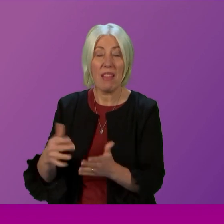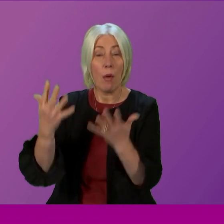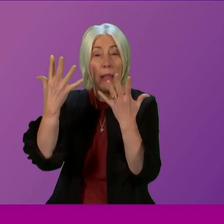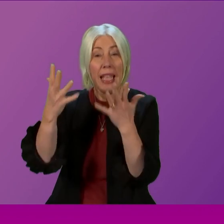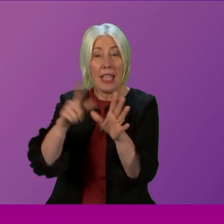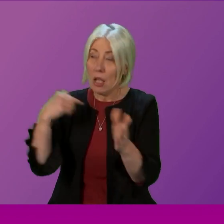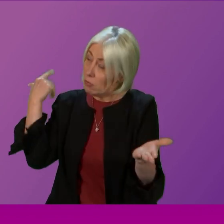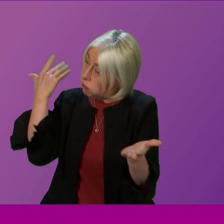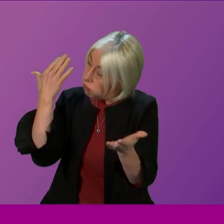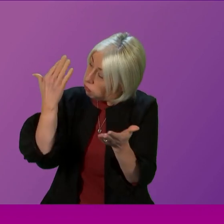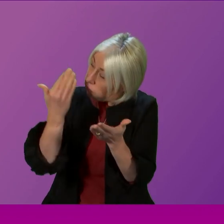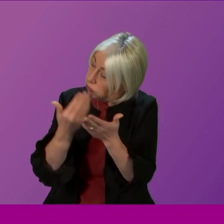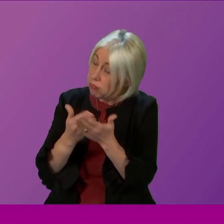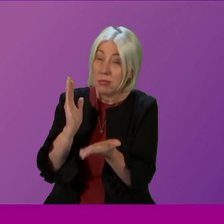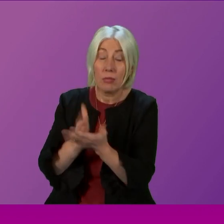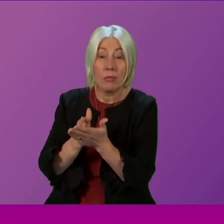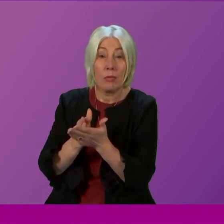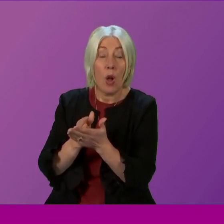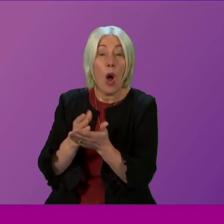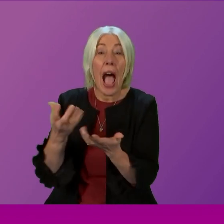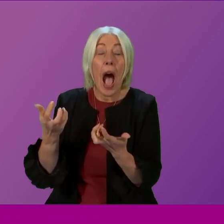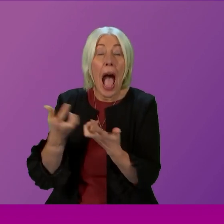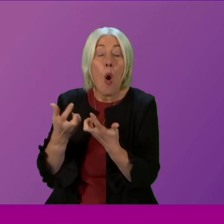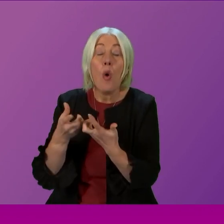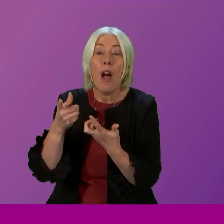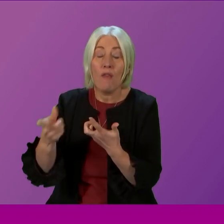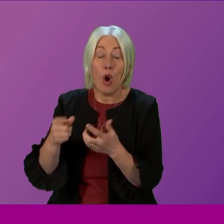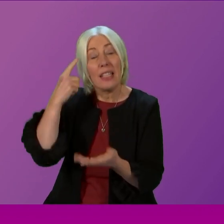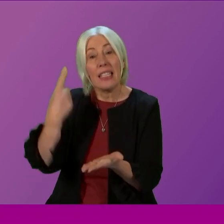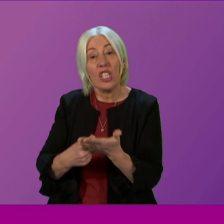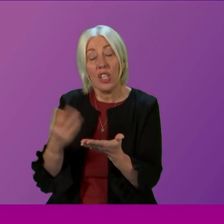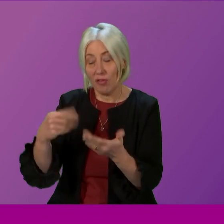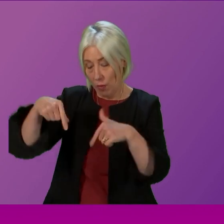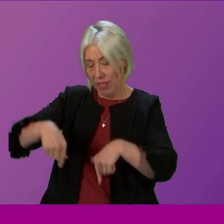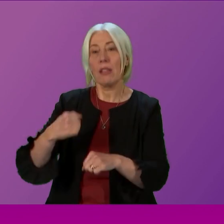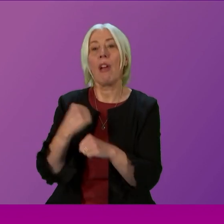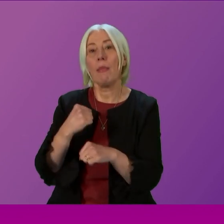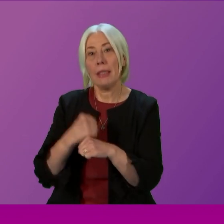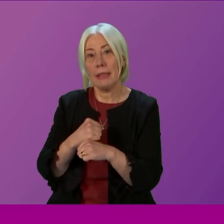making and is a direct result of decisions by this Government. They told me that many of their